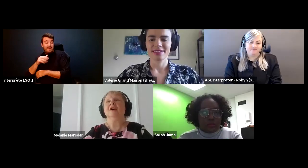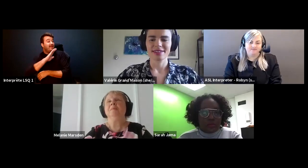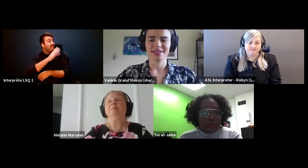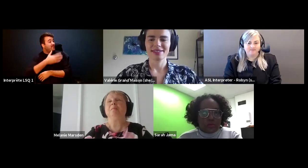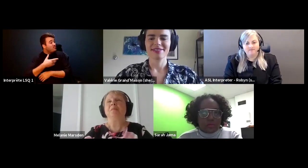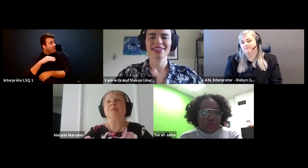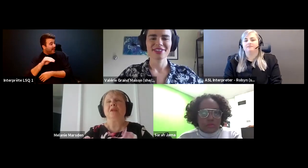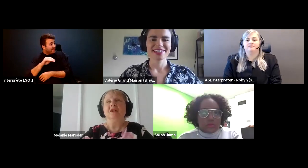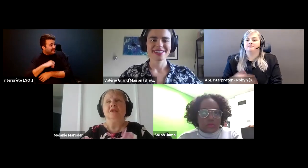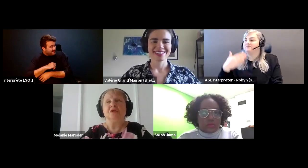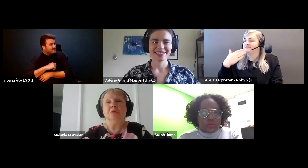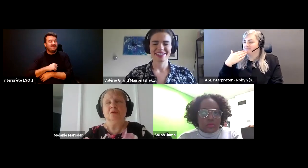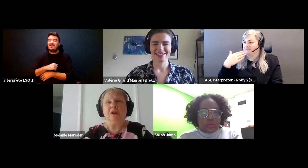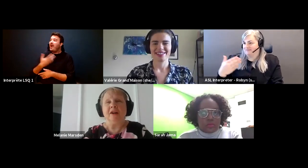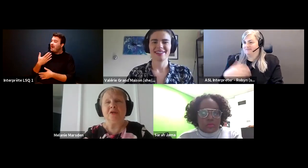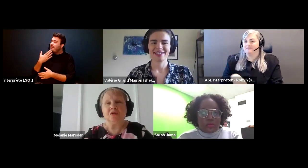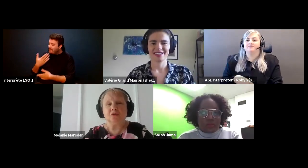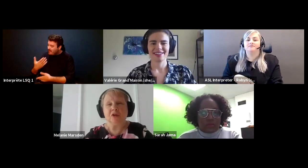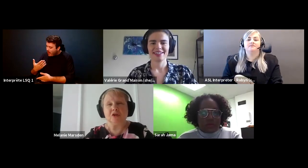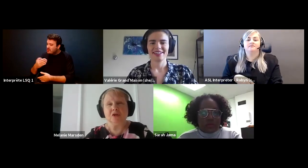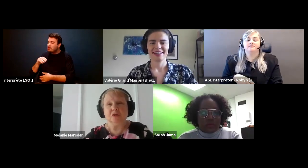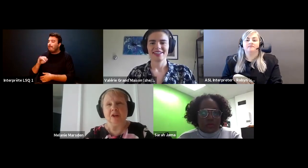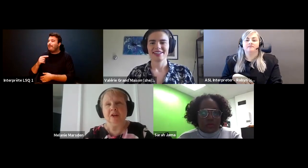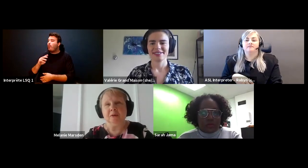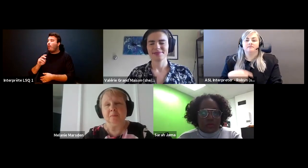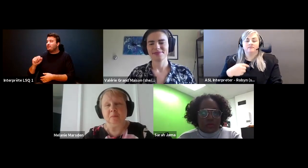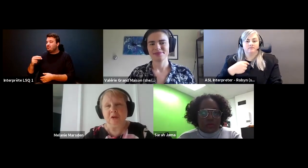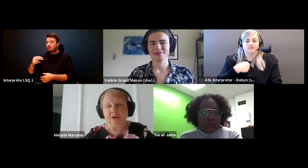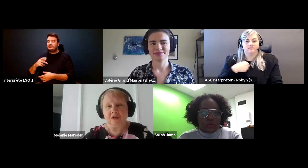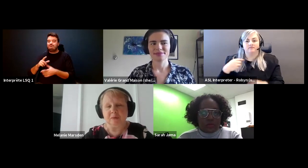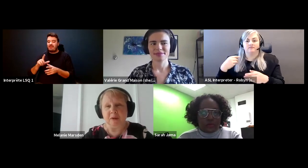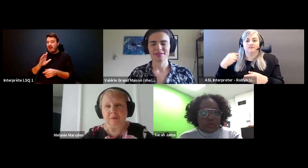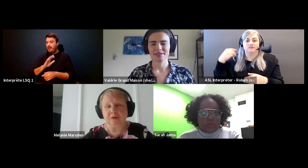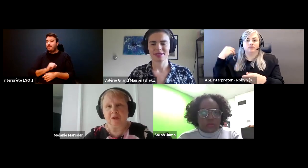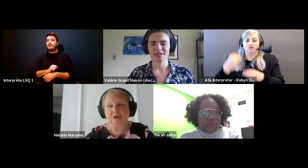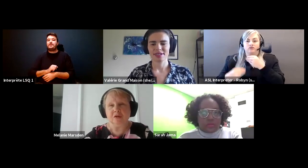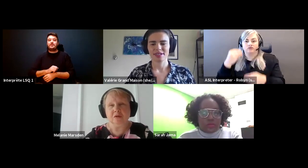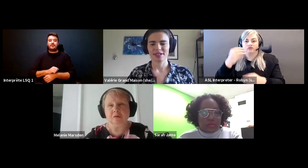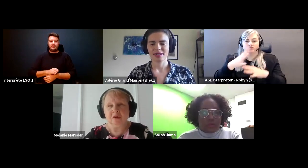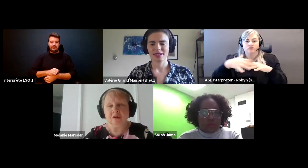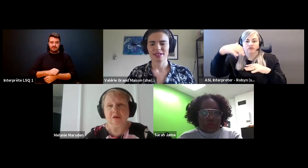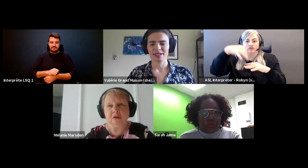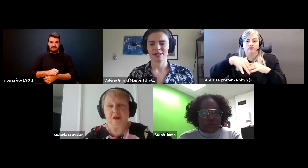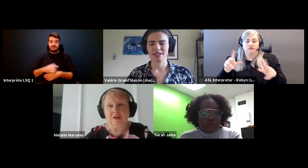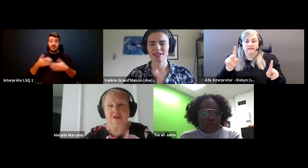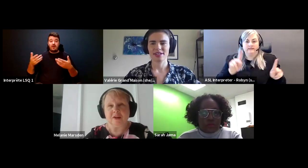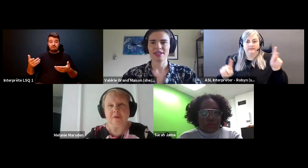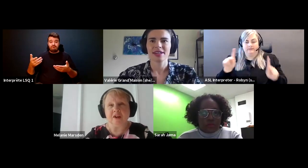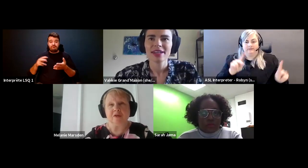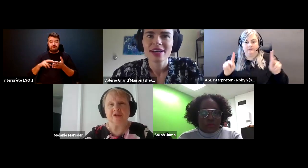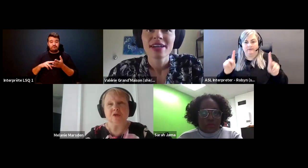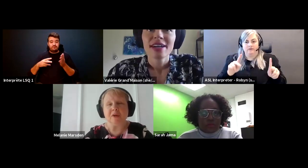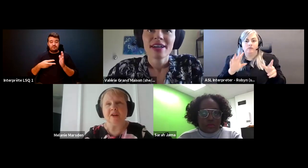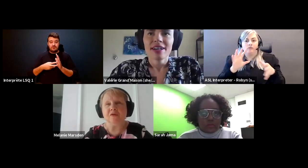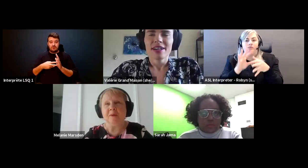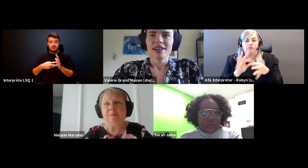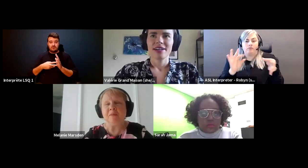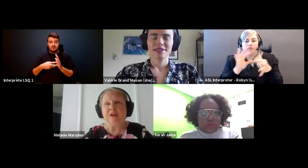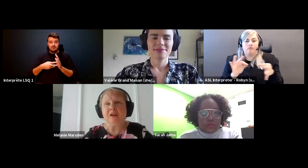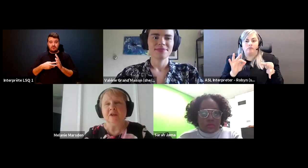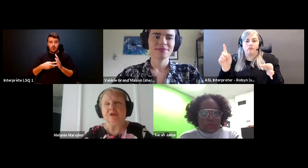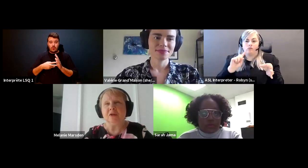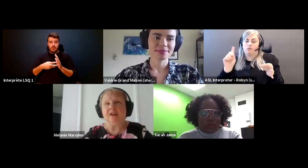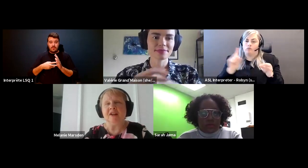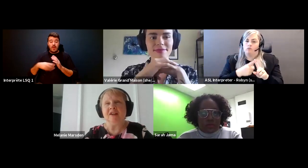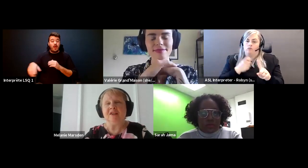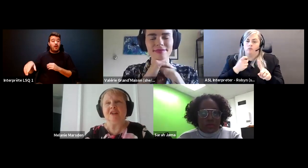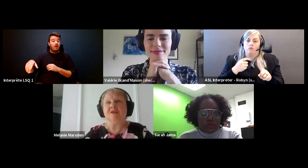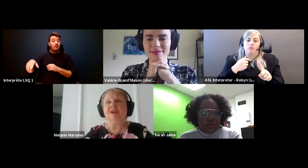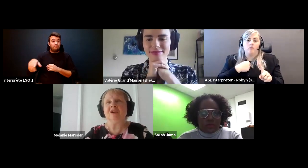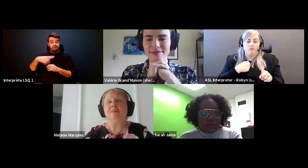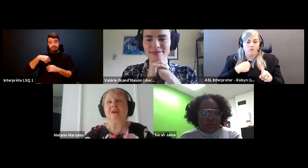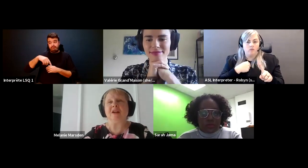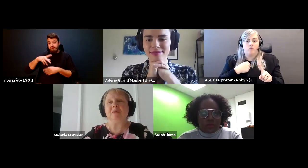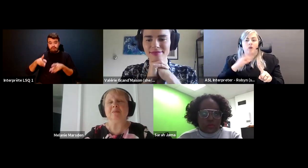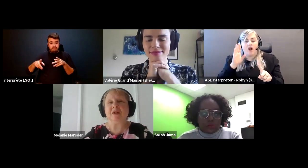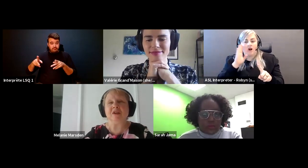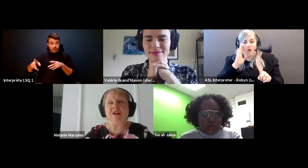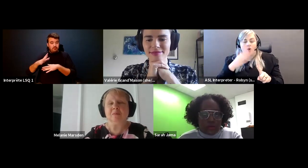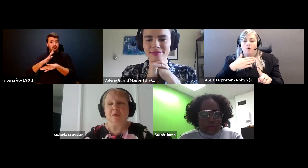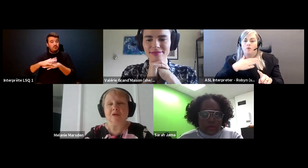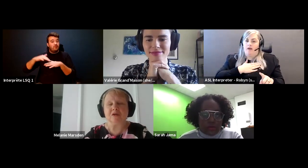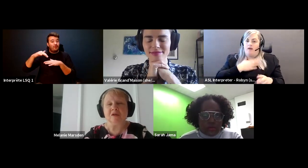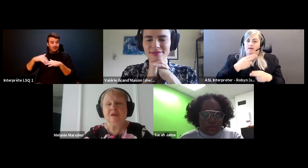Melanie Marsden: um so as traditional indigenous peoples are to say where they are situated from so na say go hello, my name is Melanie marston.